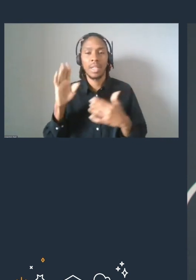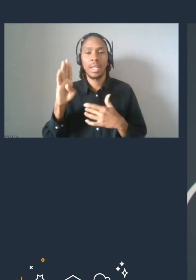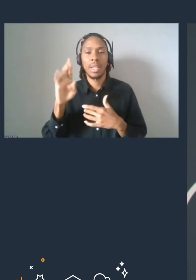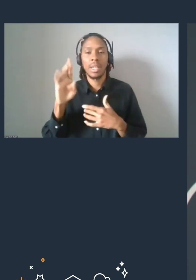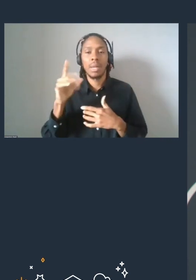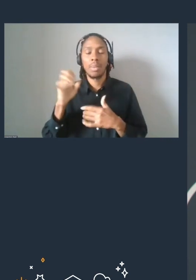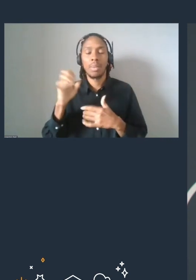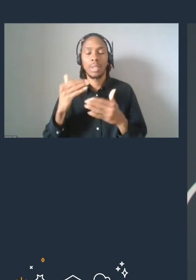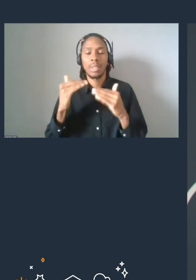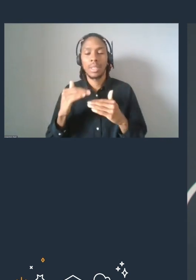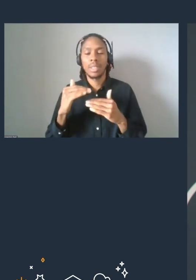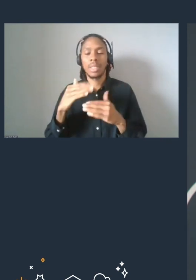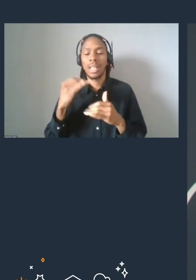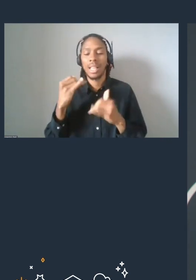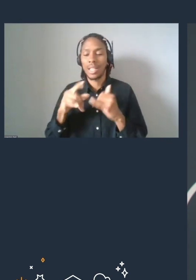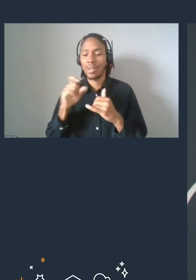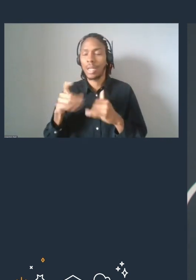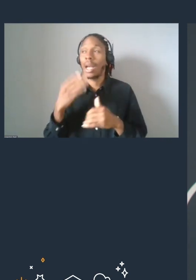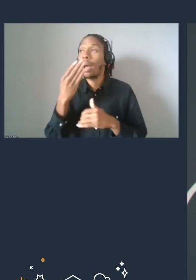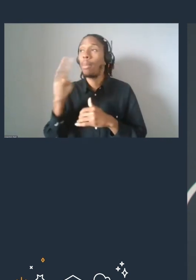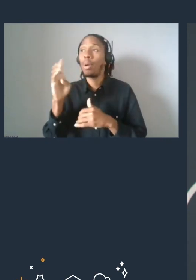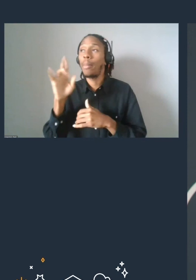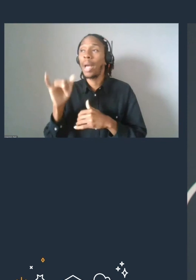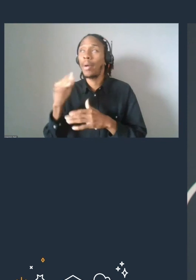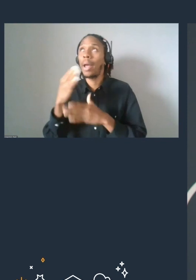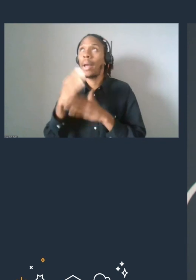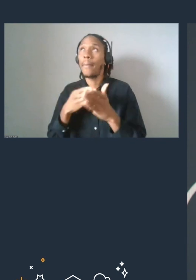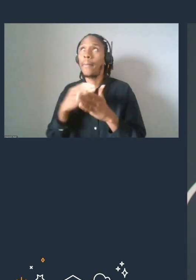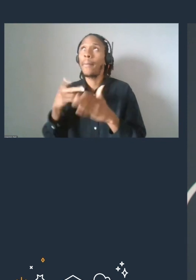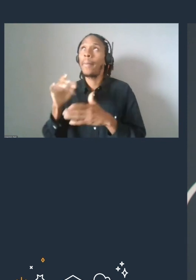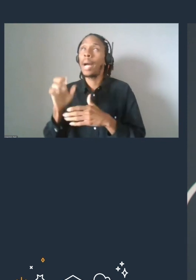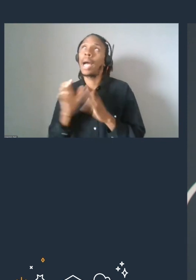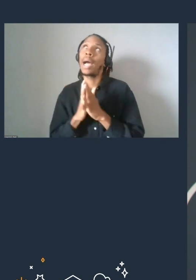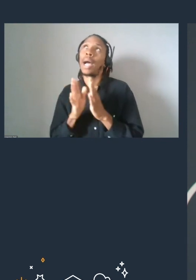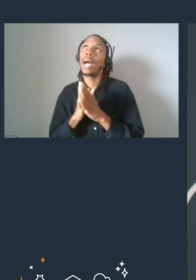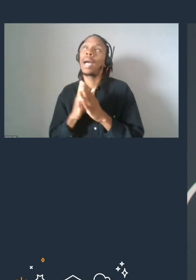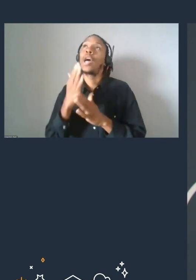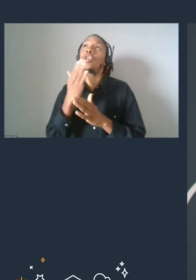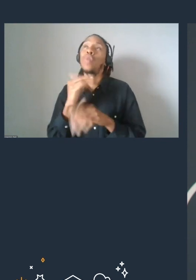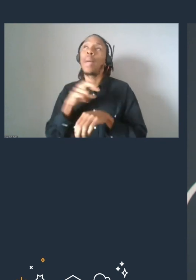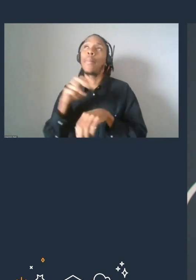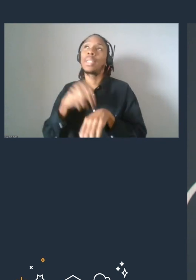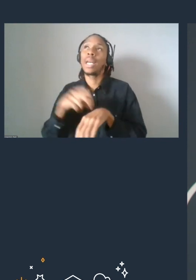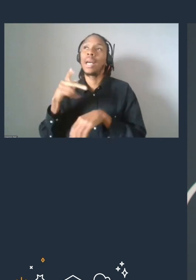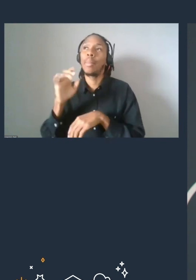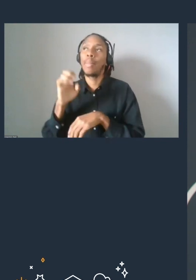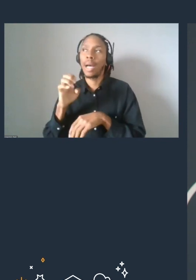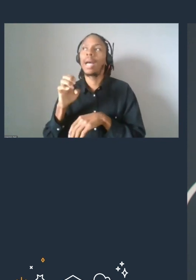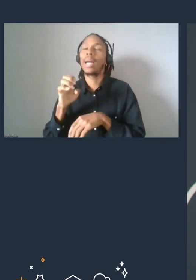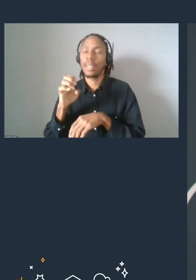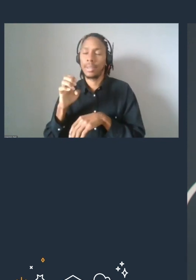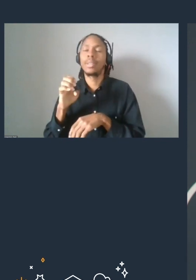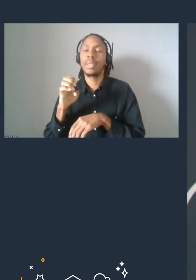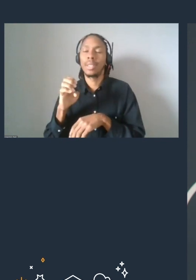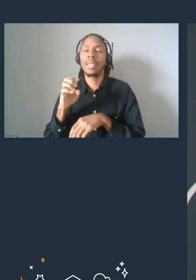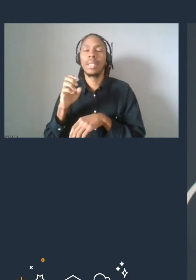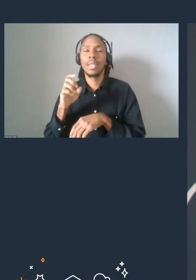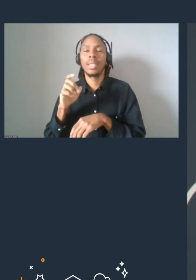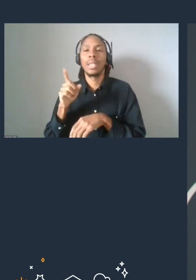I already mentioned blueberry pie so I'm gonna do sweet potato pie that's going to be served, that's usually served at Thanksgiving.